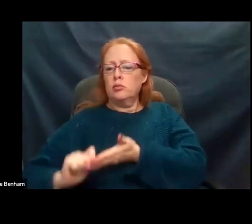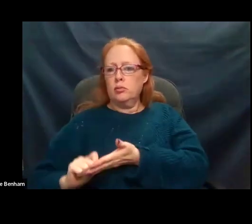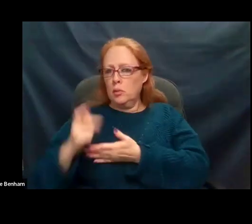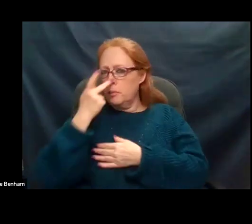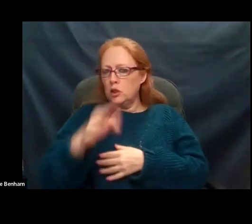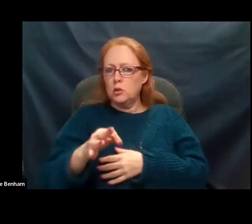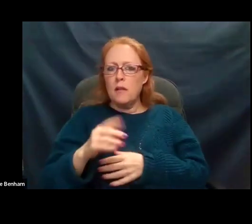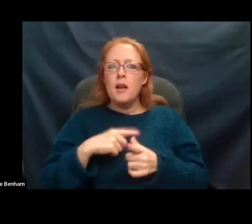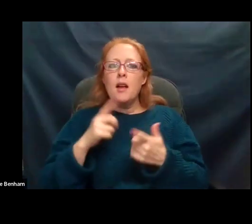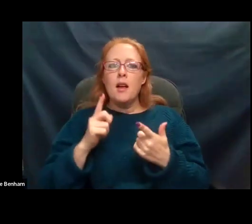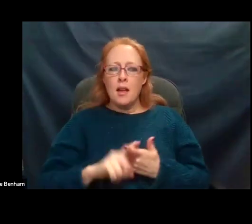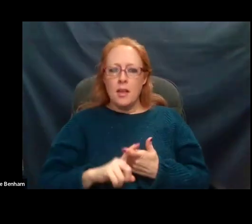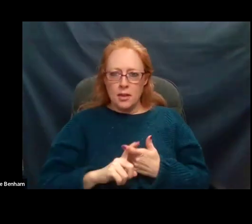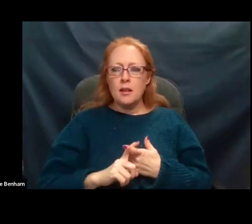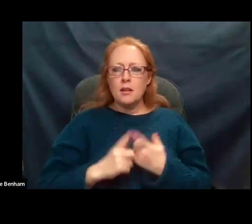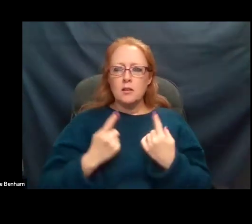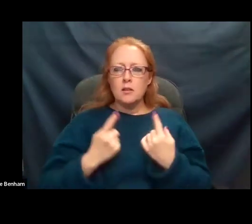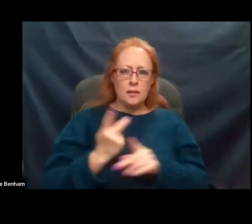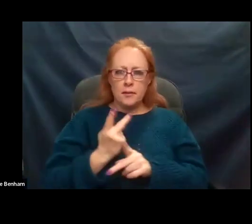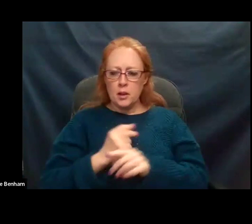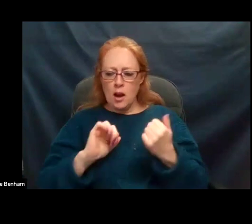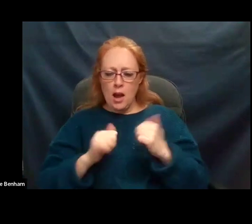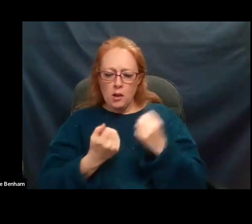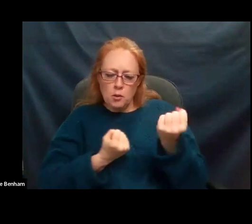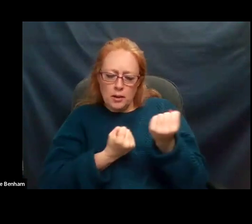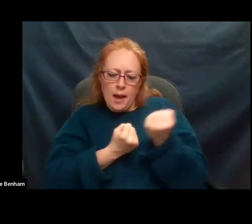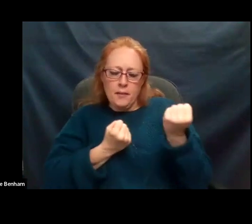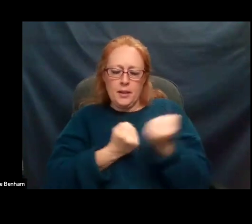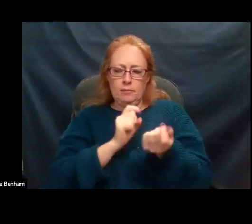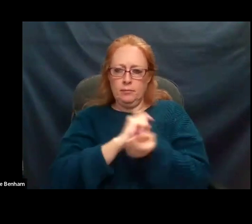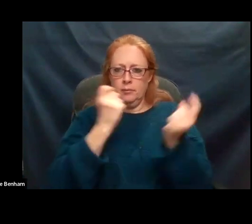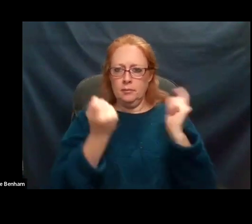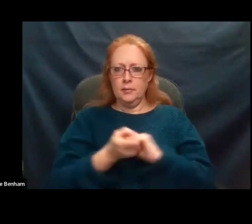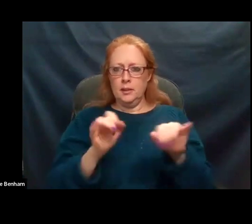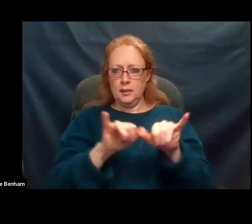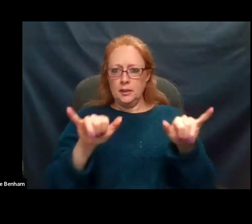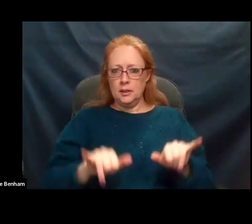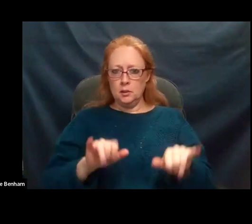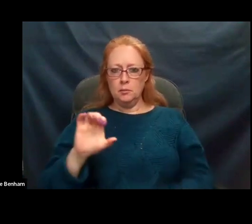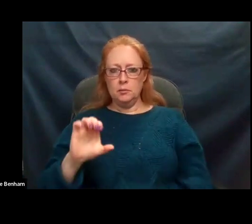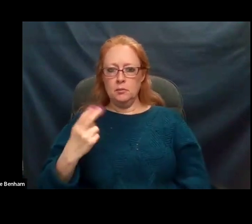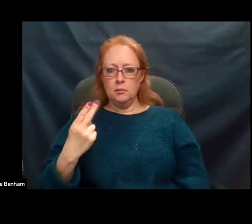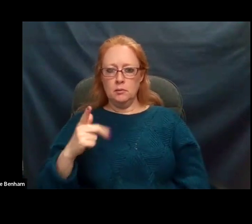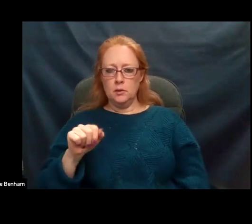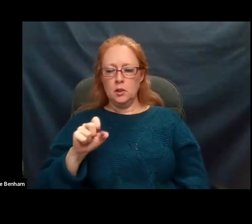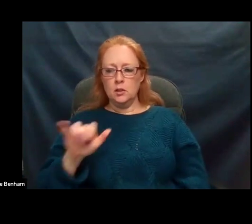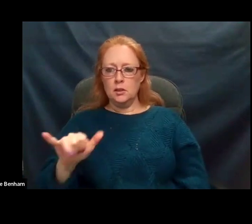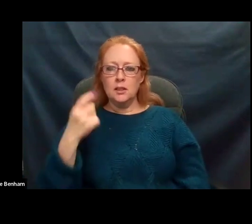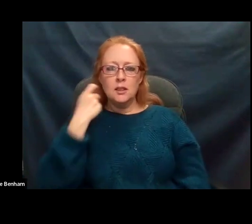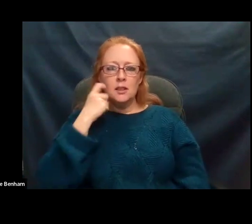That you see in your individual off or in your work life through the systems.